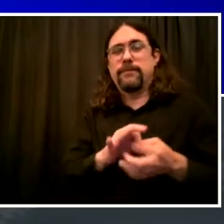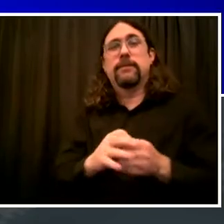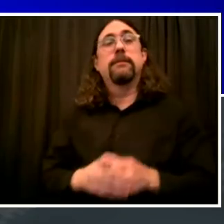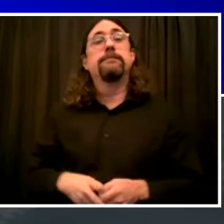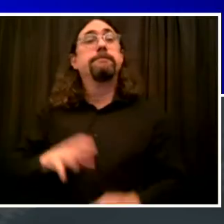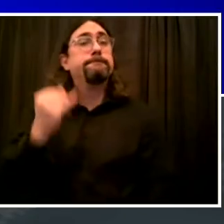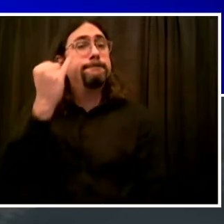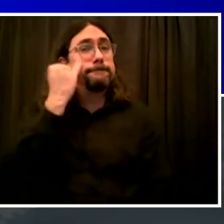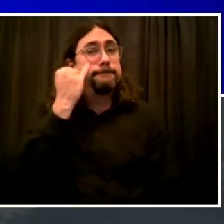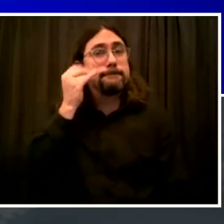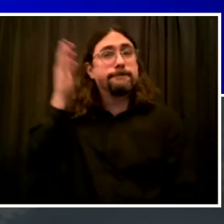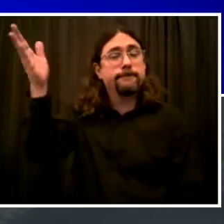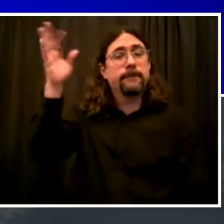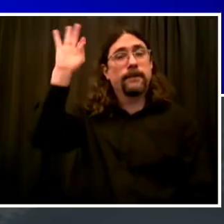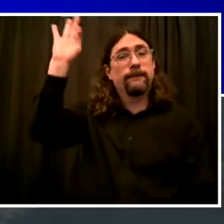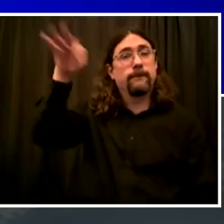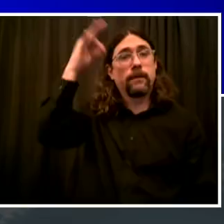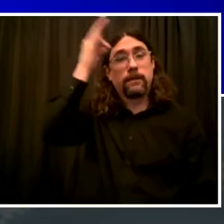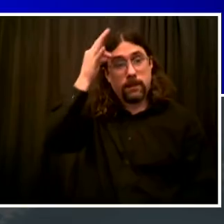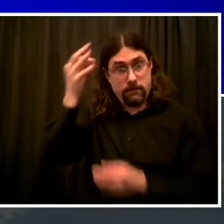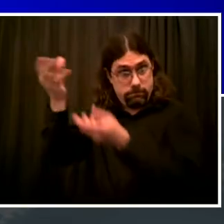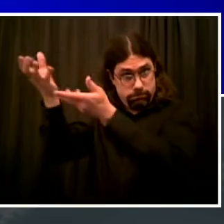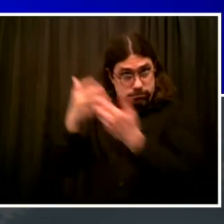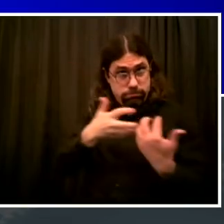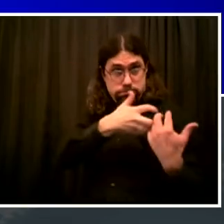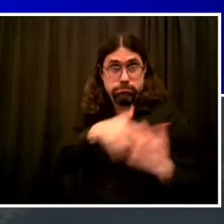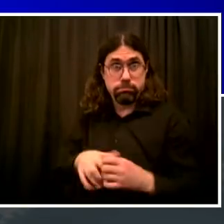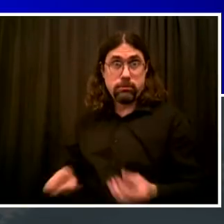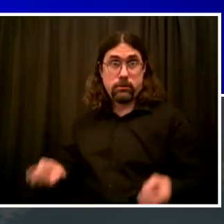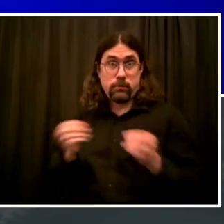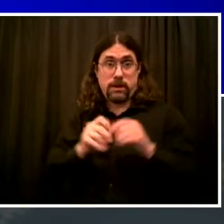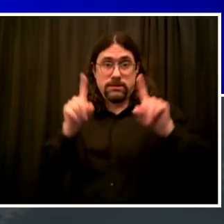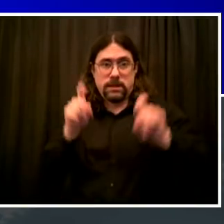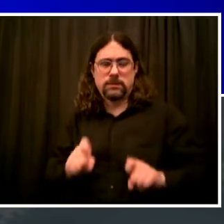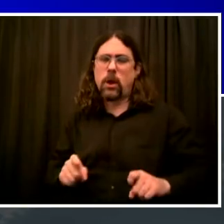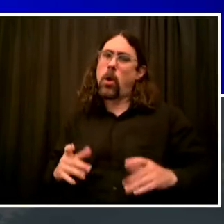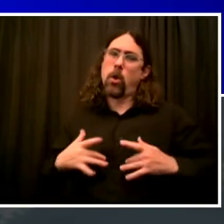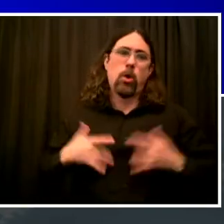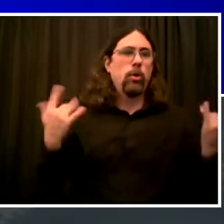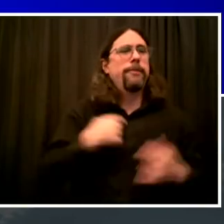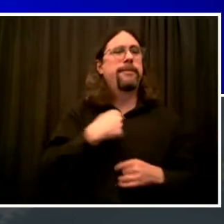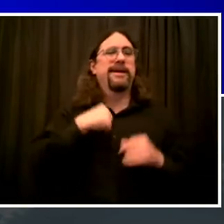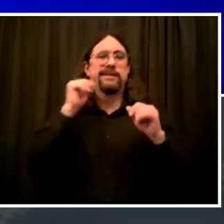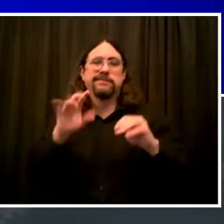GOERVNMNTE AND THAT ADDITIONAL LAB CAPACITY, WE'LL BE ABLE TO GO MUCH FARTHER BECAUSE,